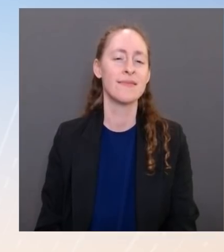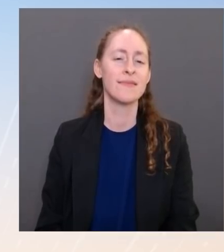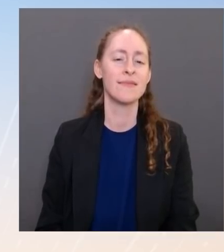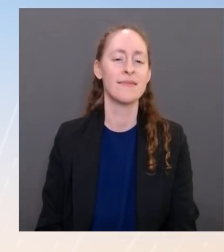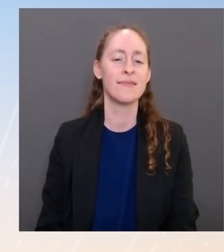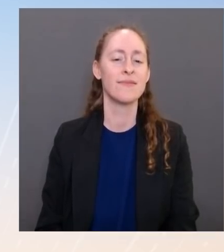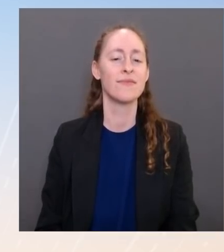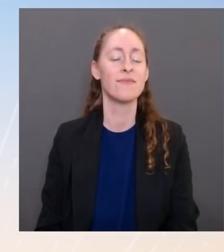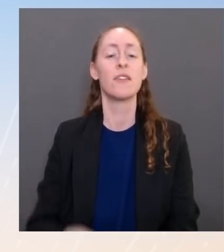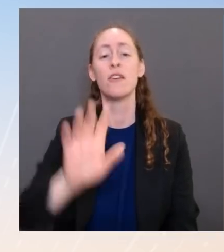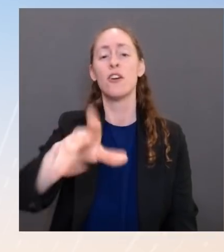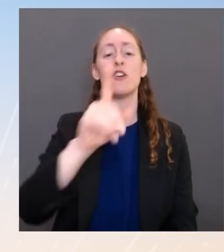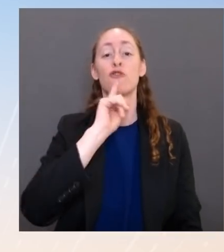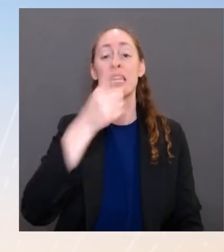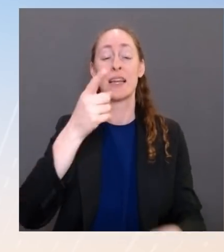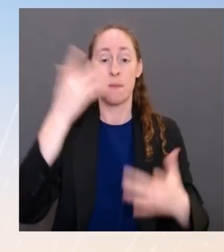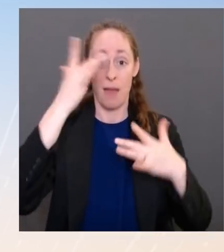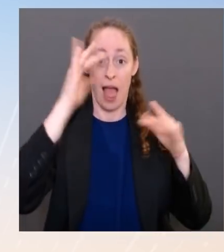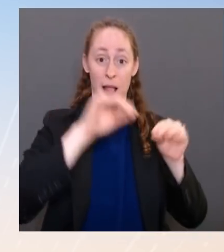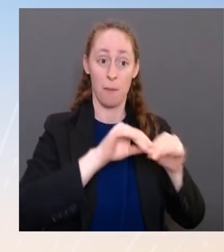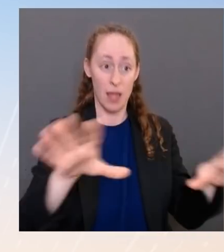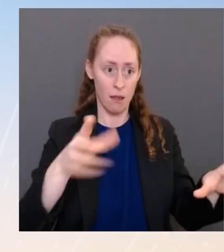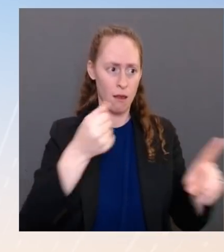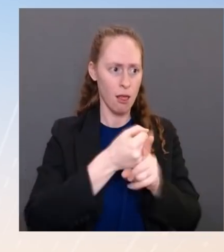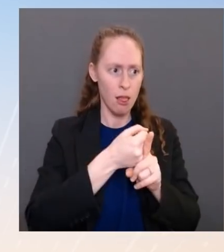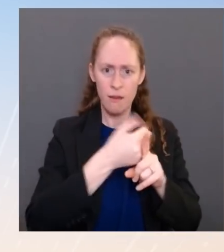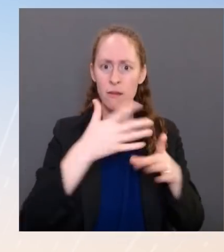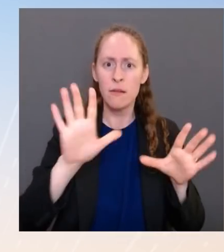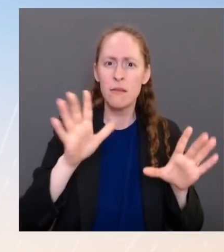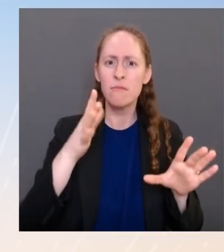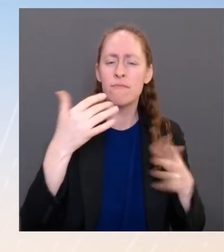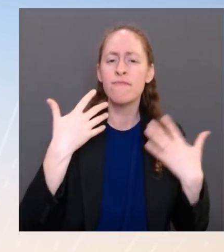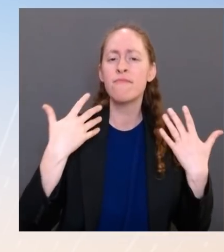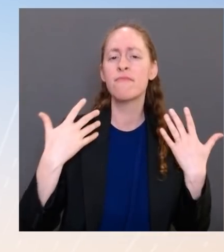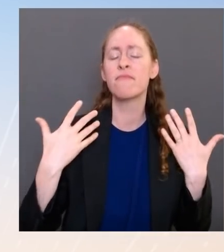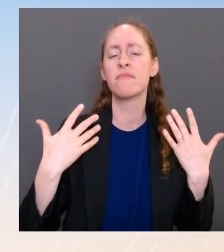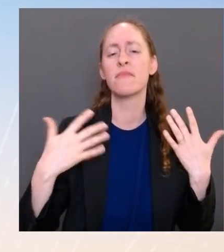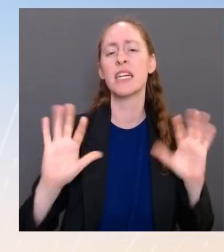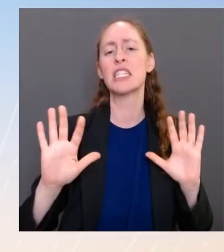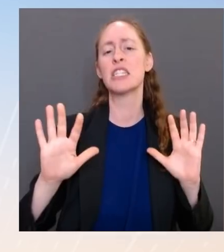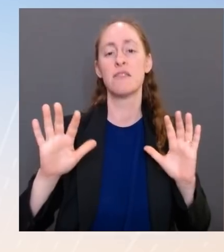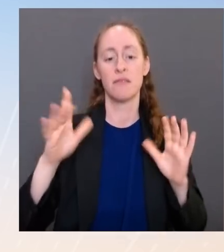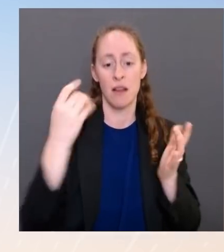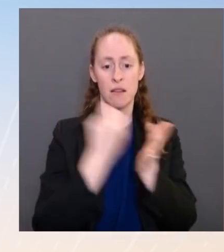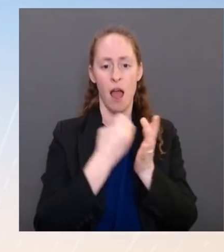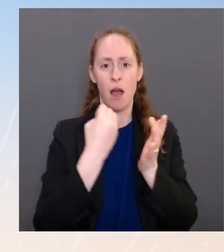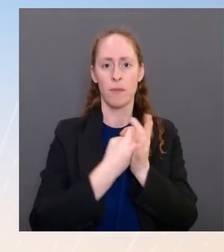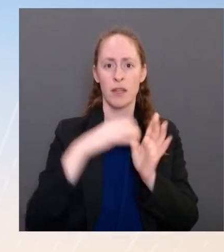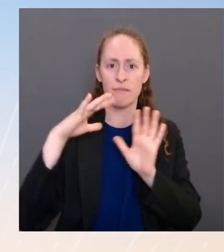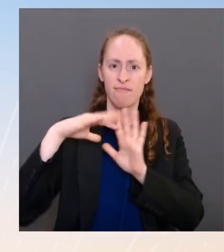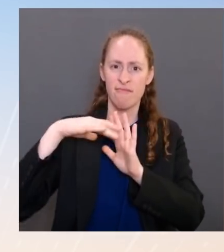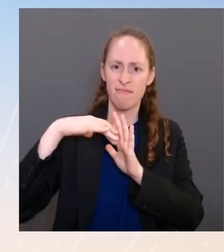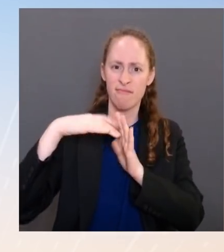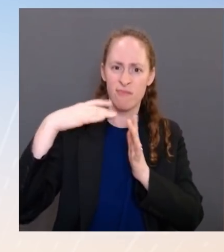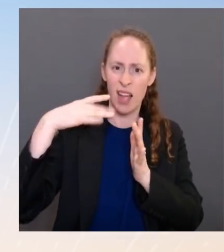that we needed to put forward the American Rescue Plan. And without it, the economy would have gotten worse. People would not have been able to put food on the table.